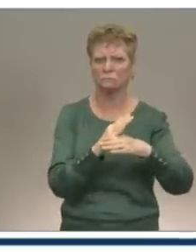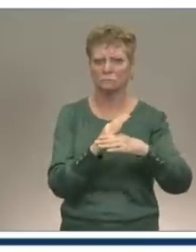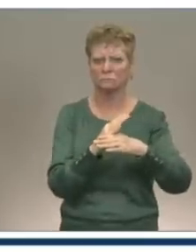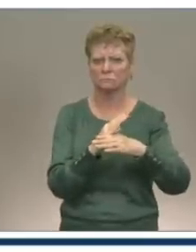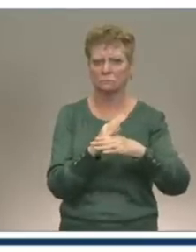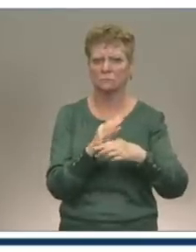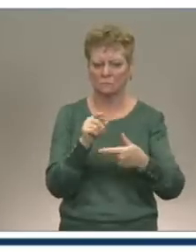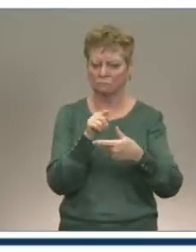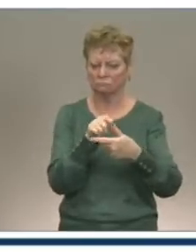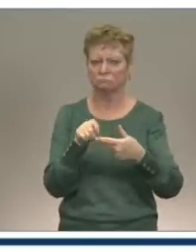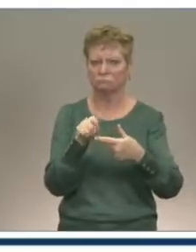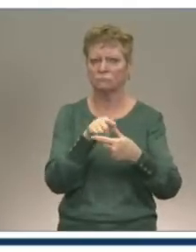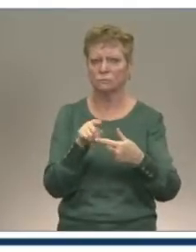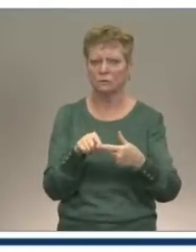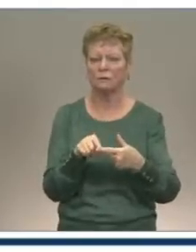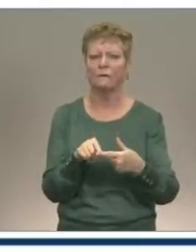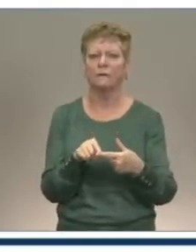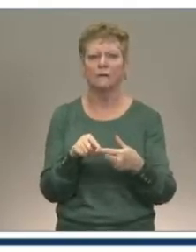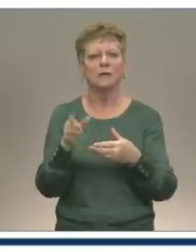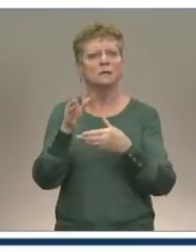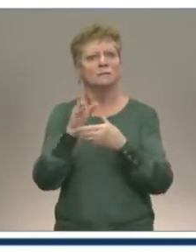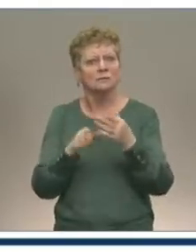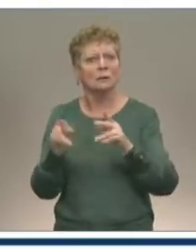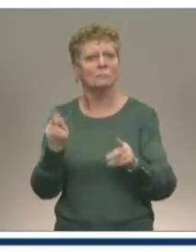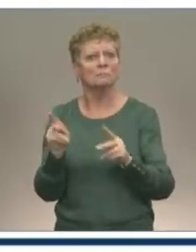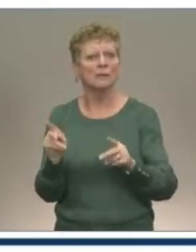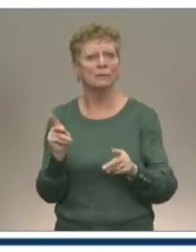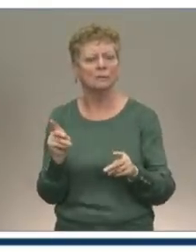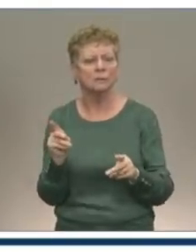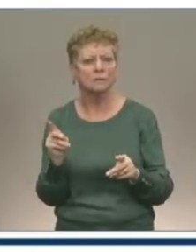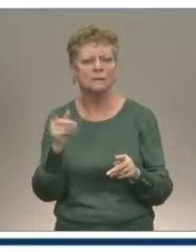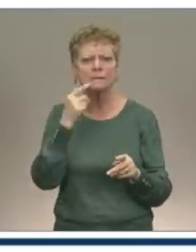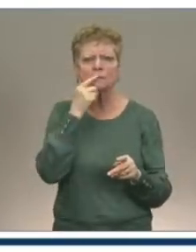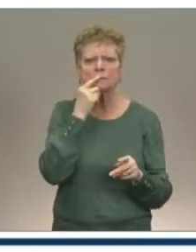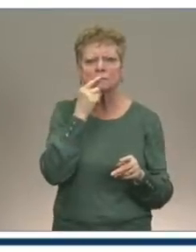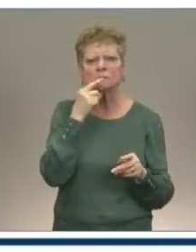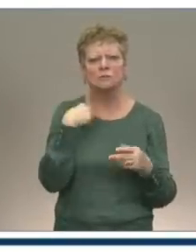that being said we know that some people have decided that they want a viral vector vaccine